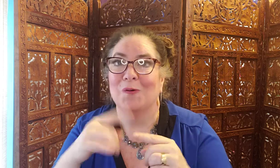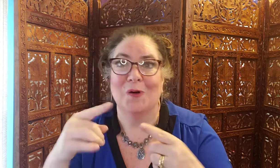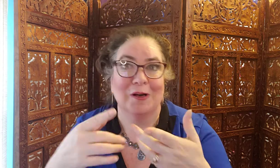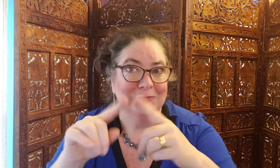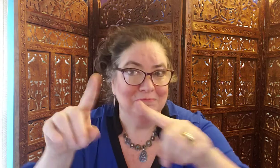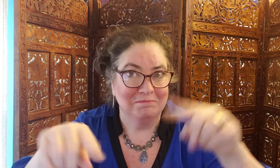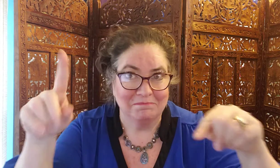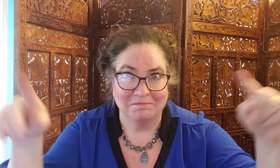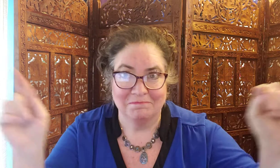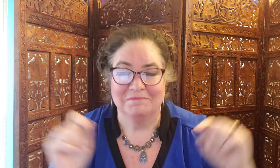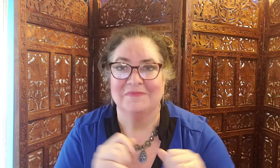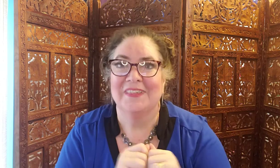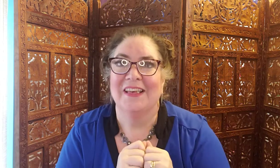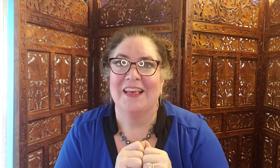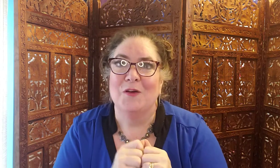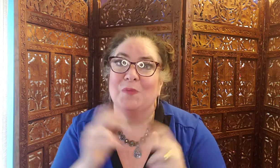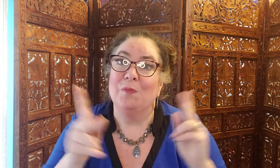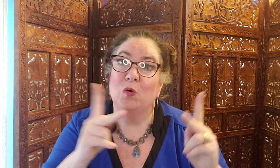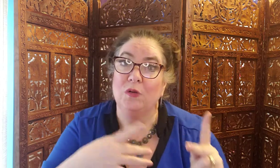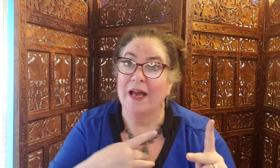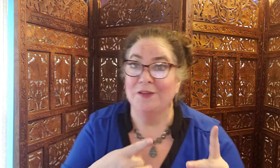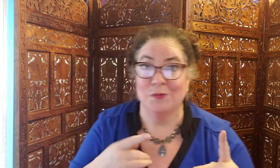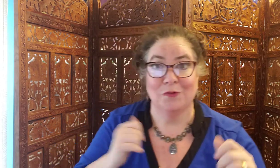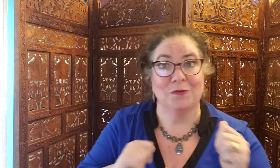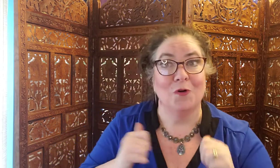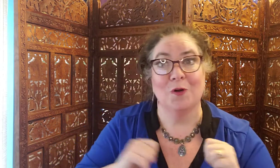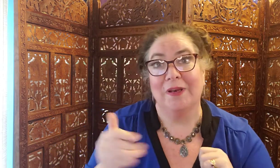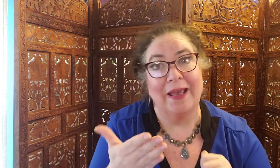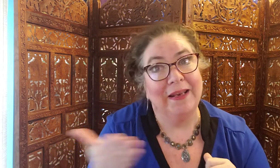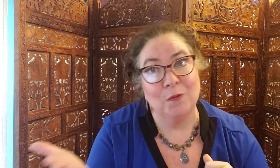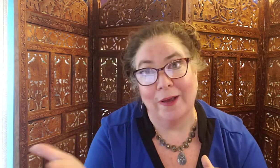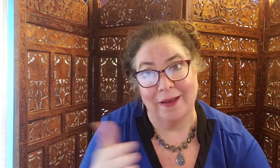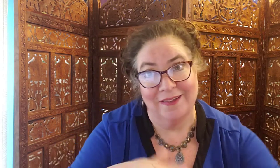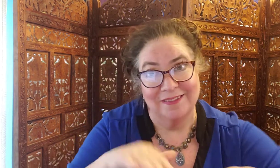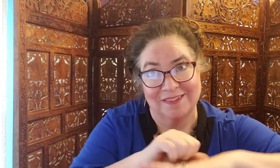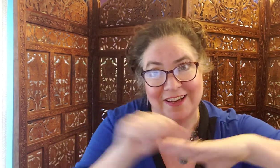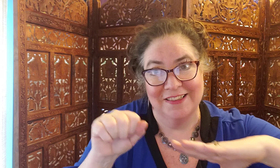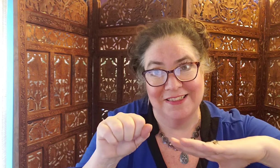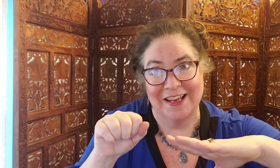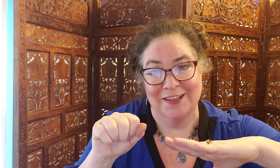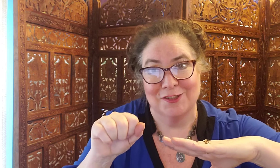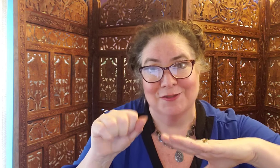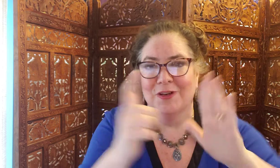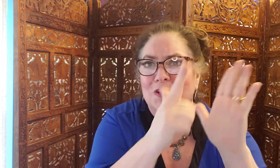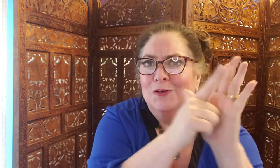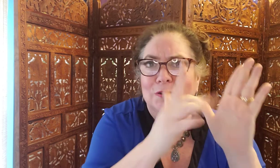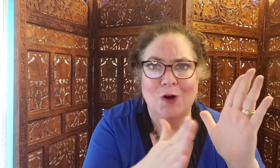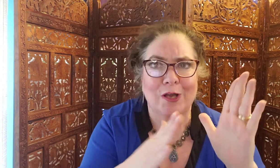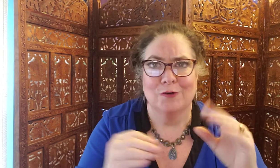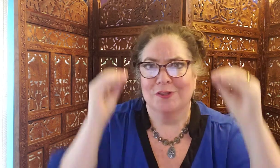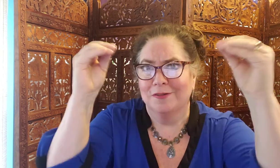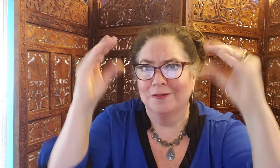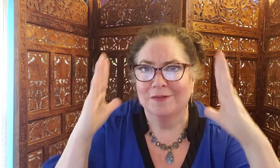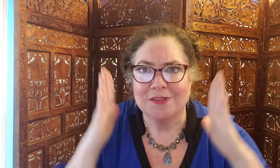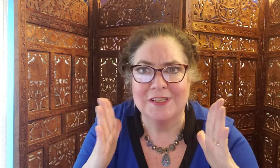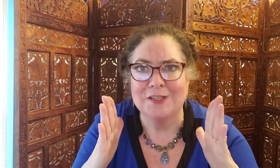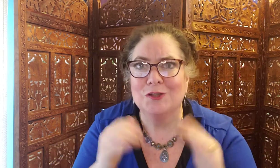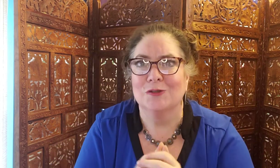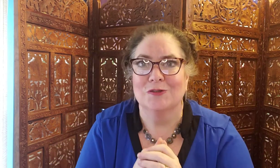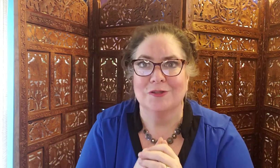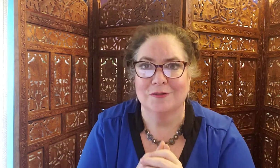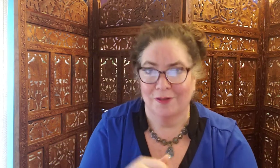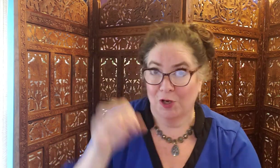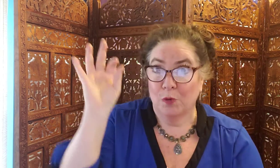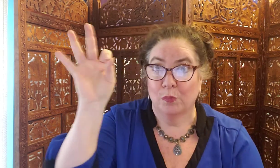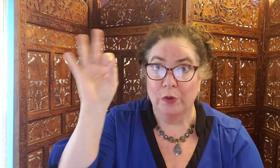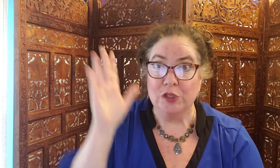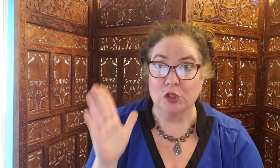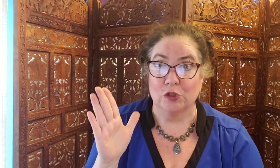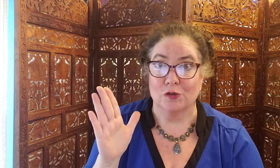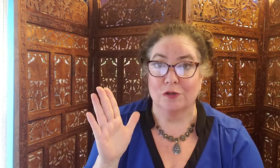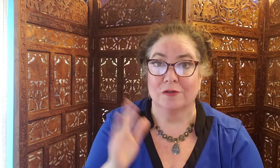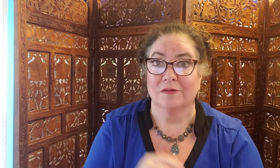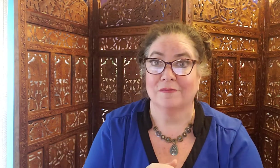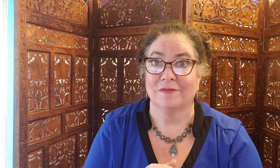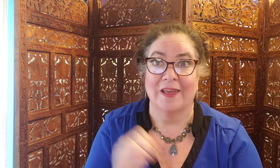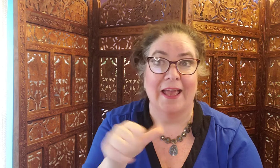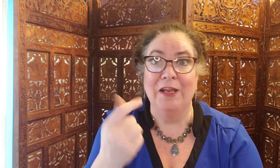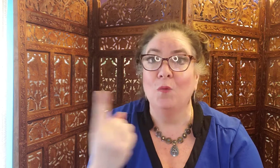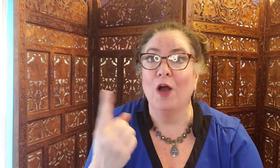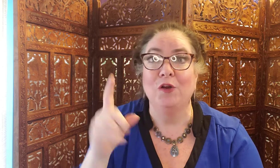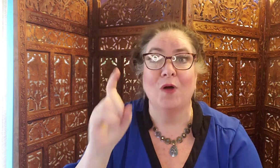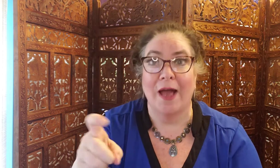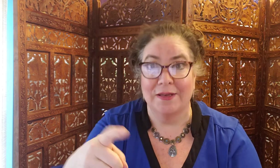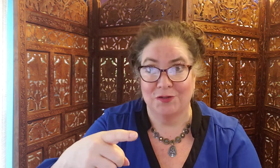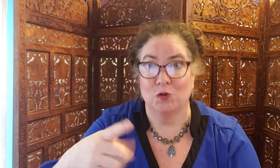or people who like to perform in any way on stage, lawyers, teachers, preachers. Anyone who has to